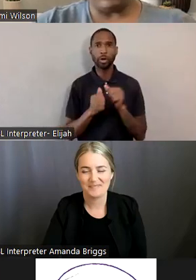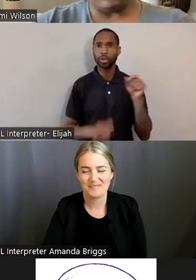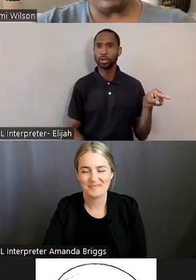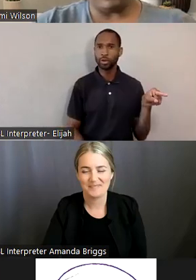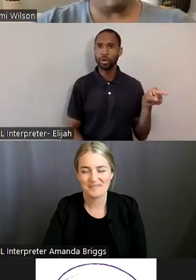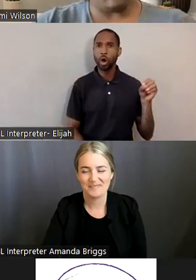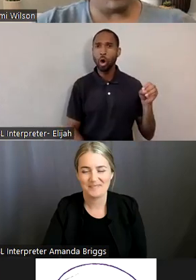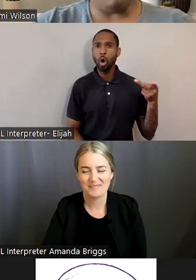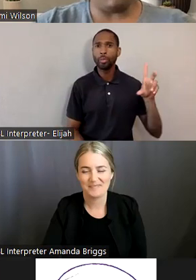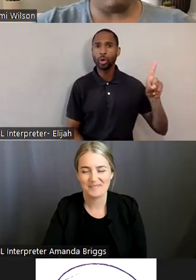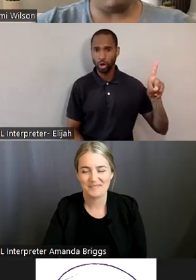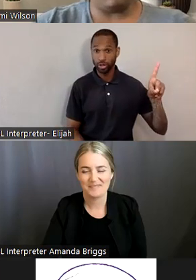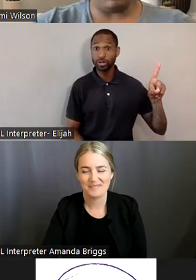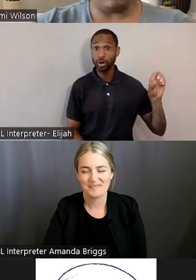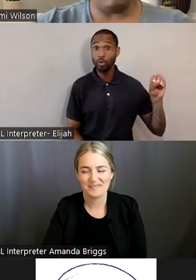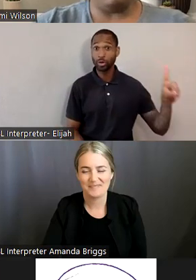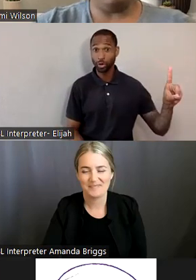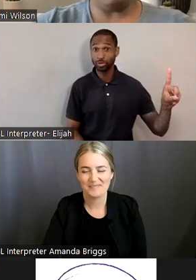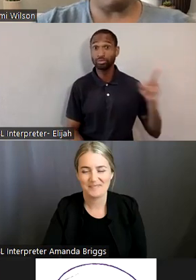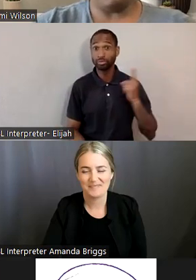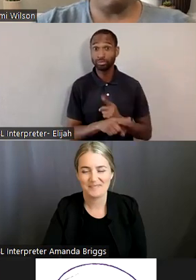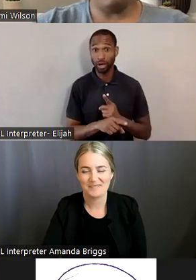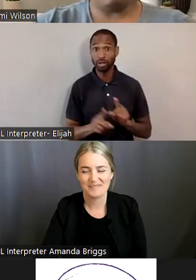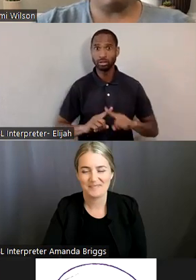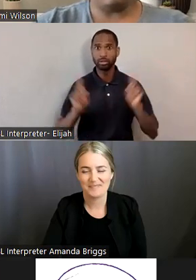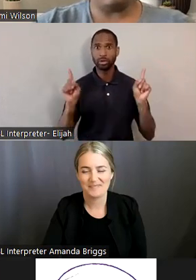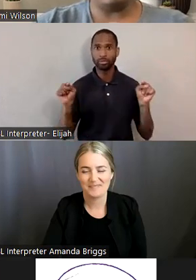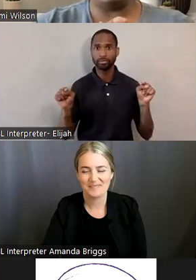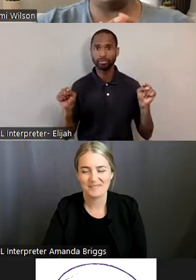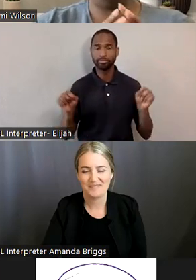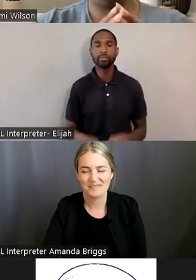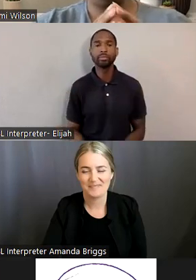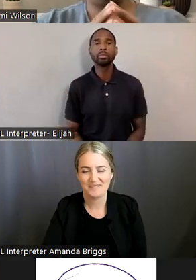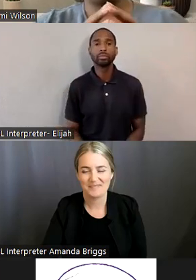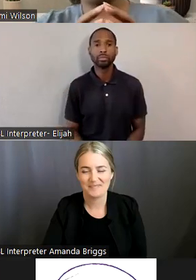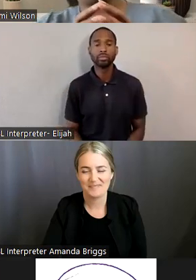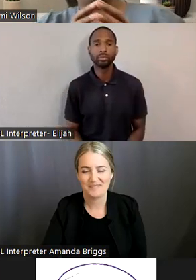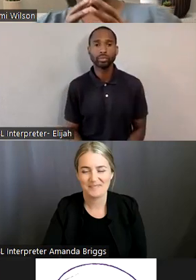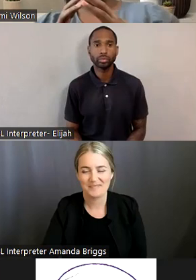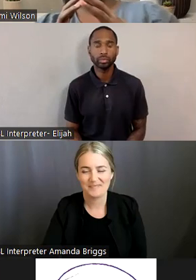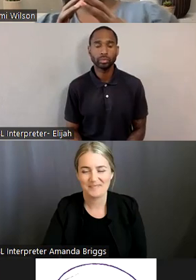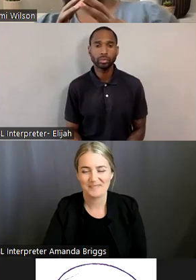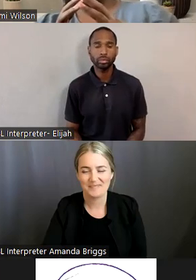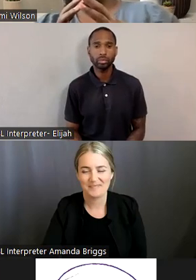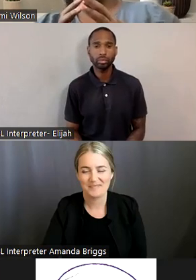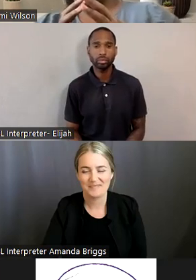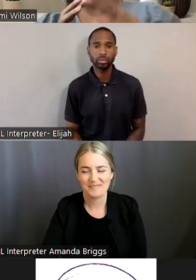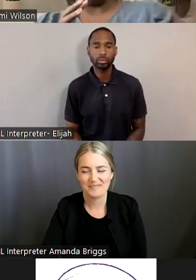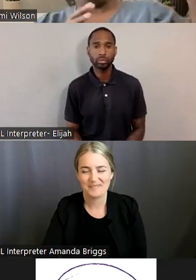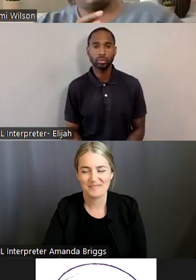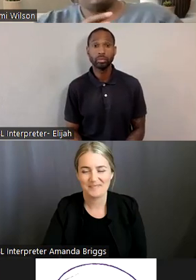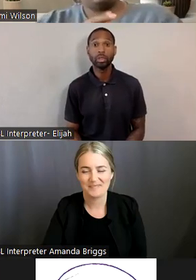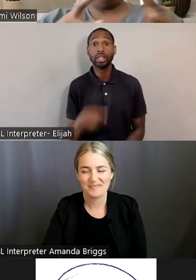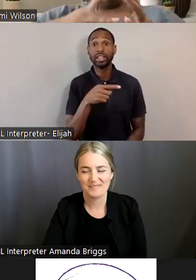and opioid overdose. This is actually the opposite end,